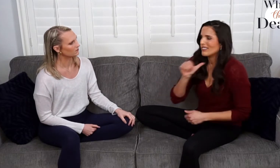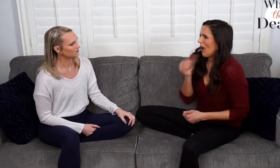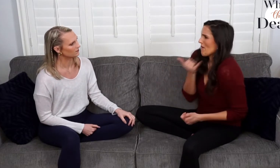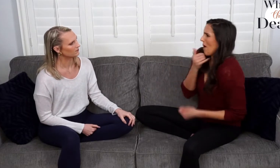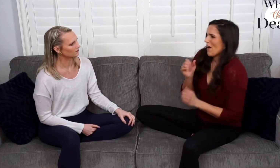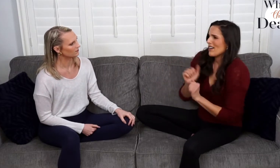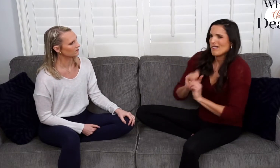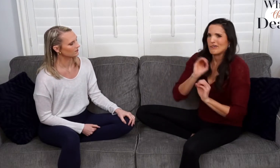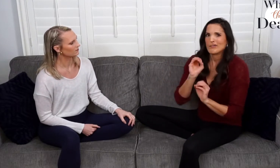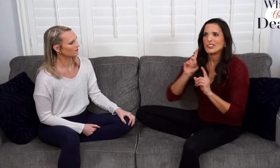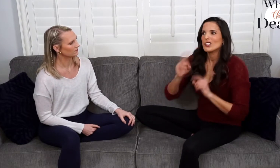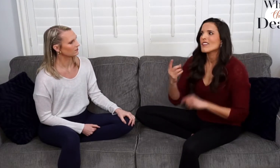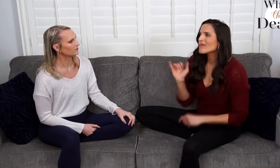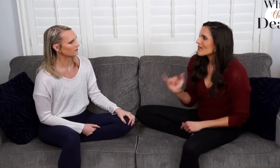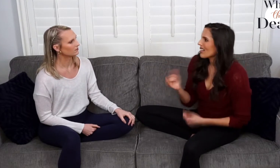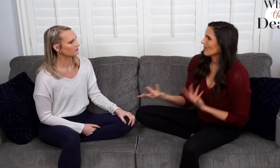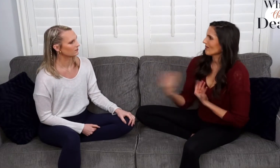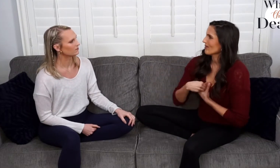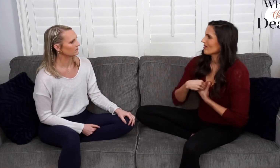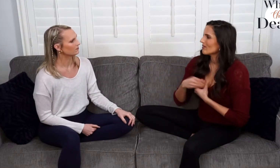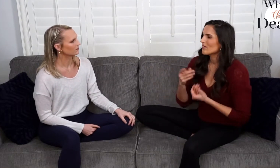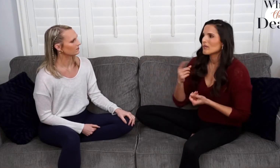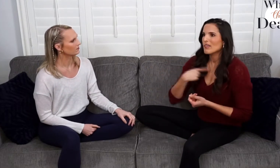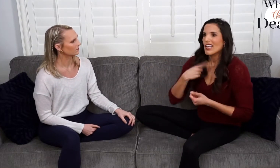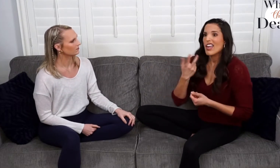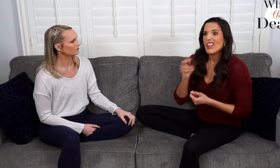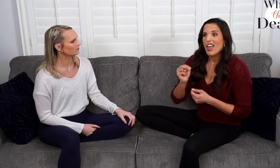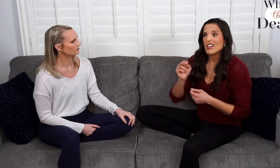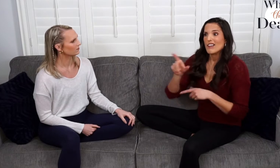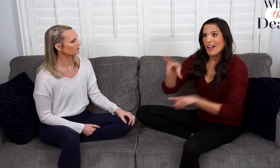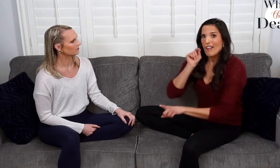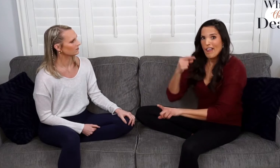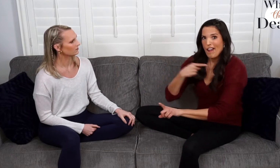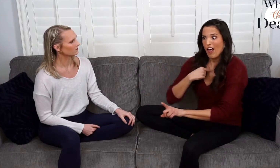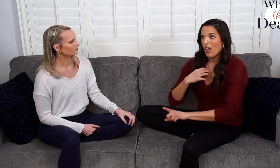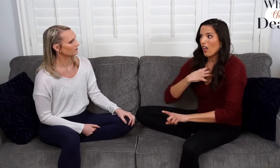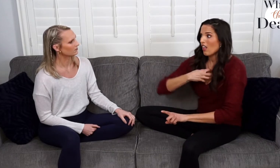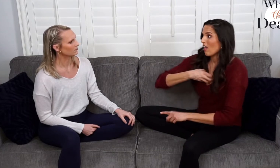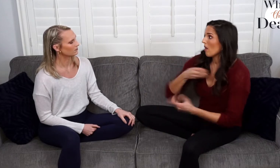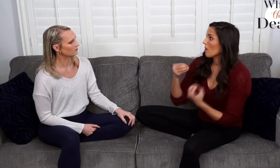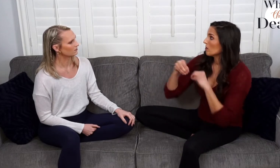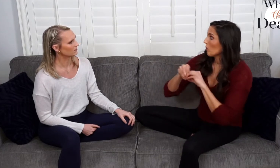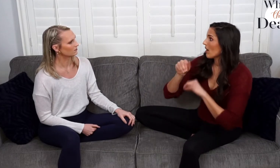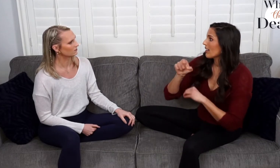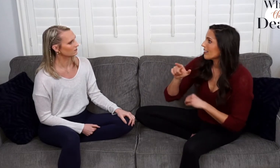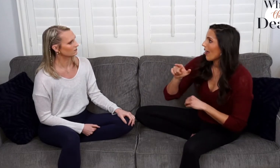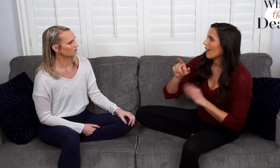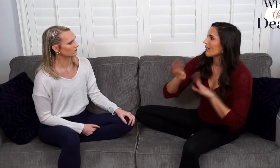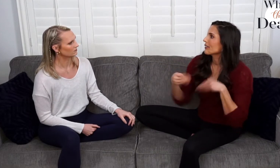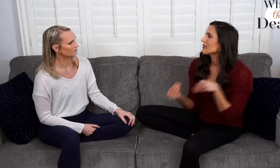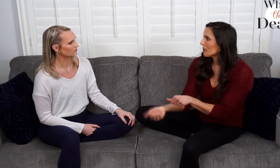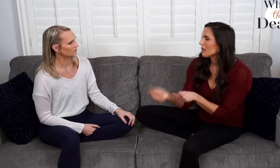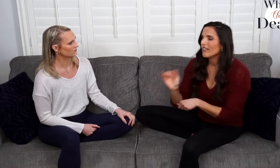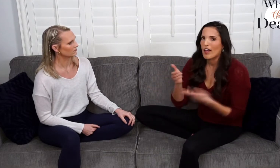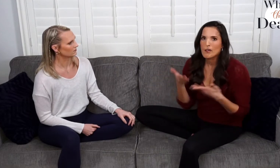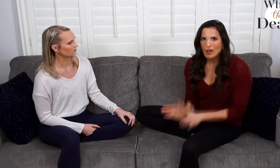I mean it's not wrong or anything. It's just what's a part of me growing up and then in Gallaudet I channeled more ASL became more fluent that